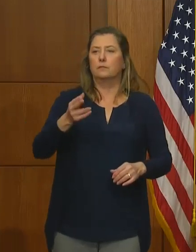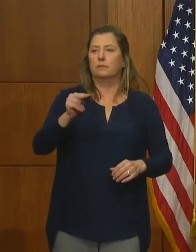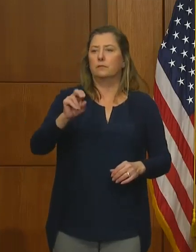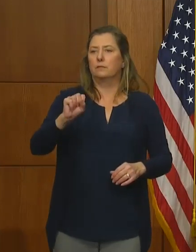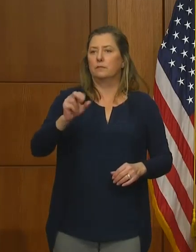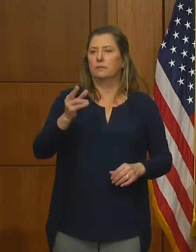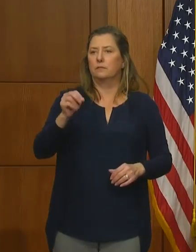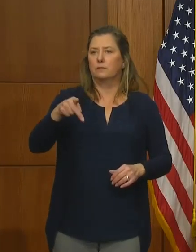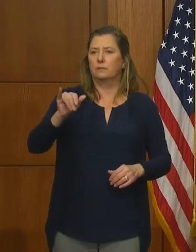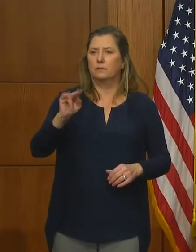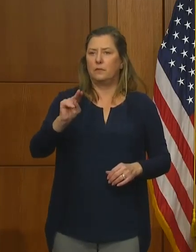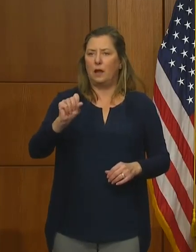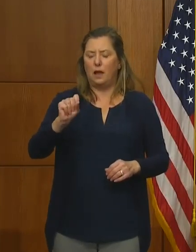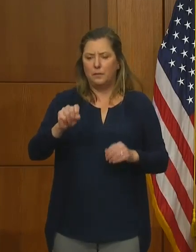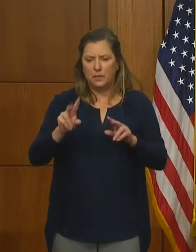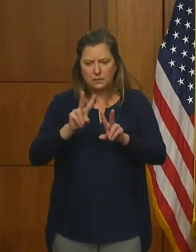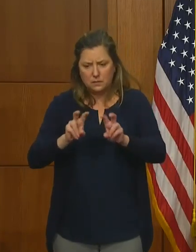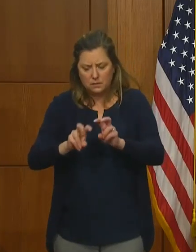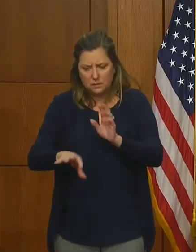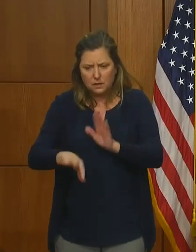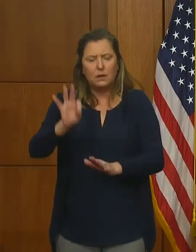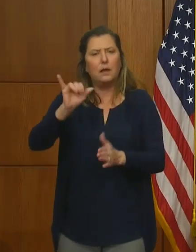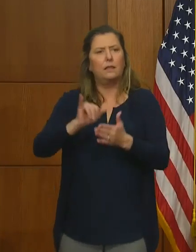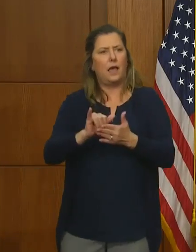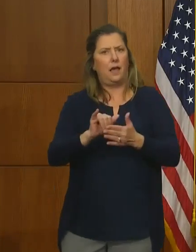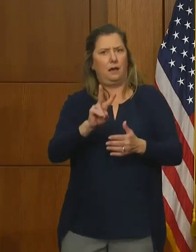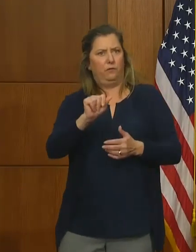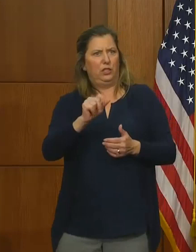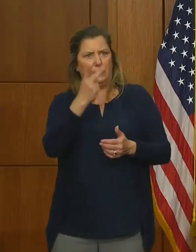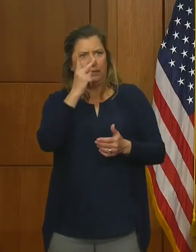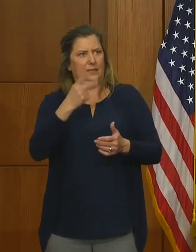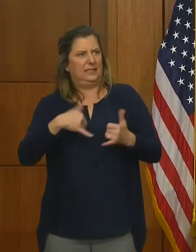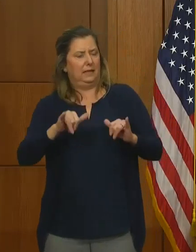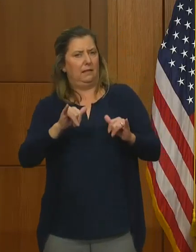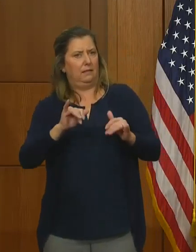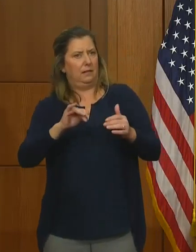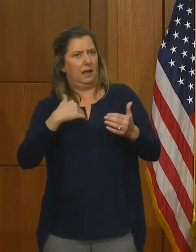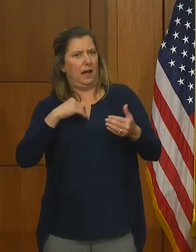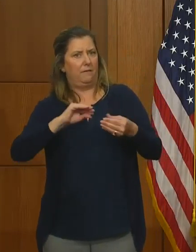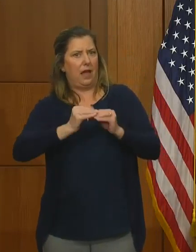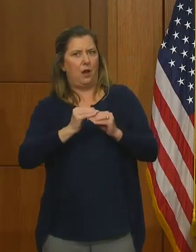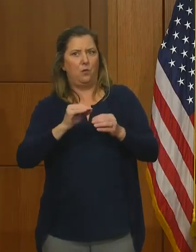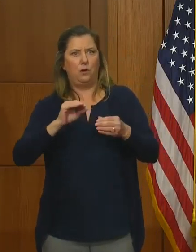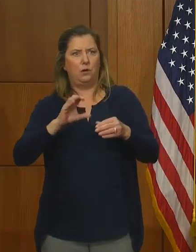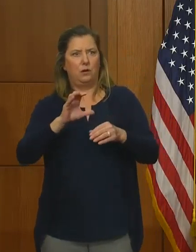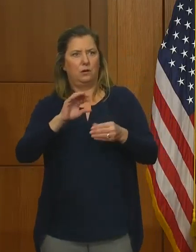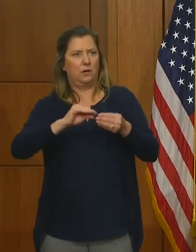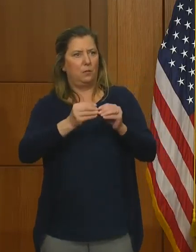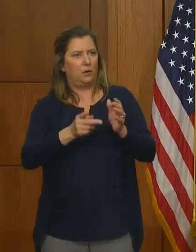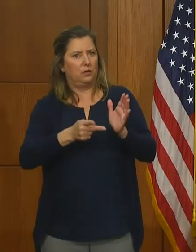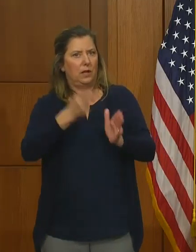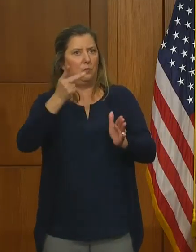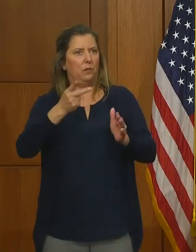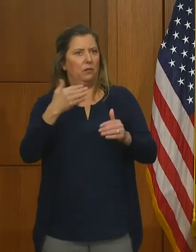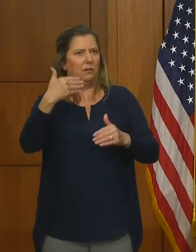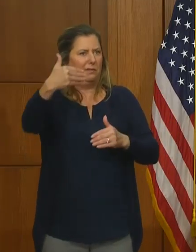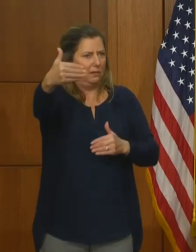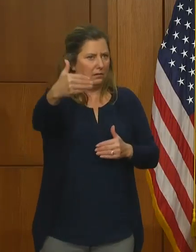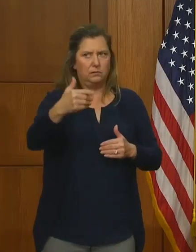VIRGINIA IS ONE OF FOURTEEN ST STILL SEEING NEW CASES DOUBLE IN TWO WEEKS OR LESS AND I KNOW